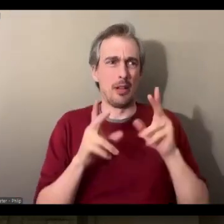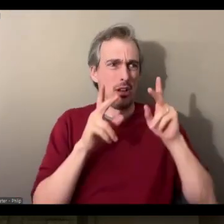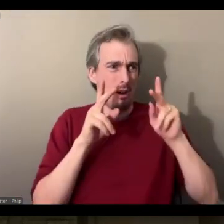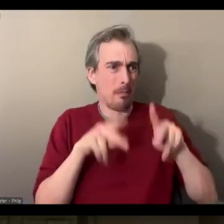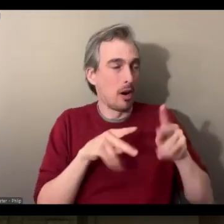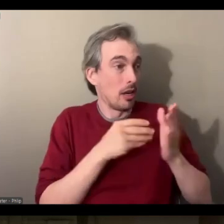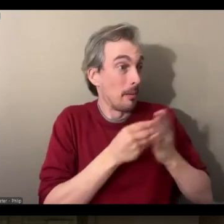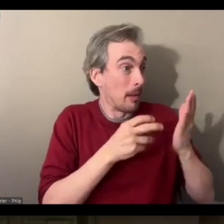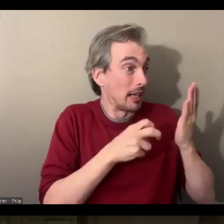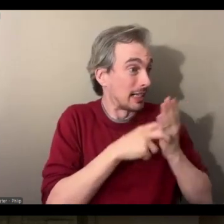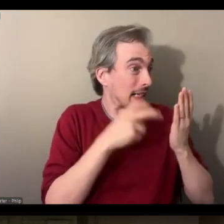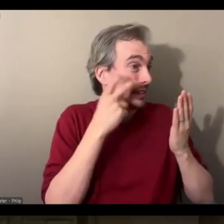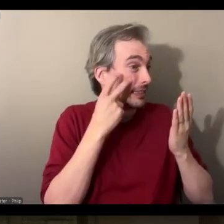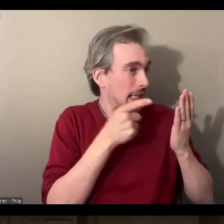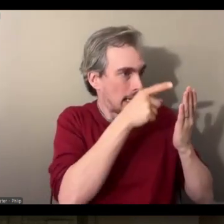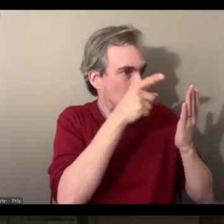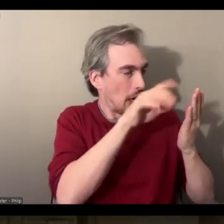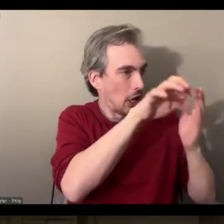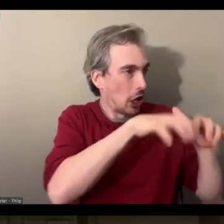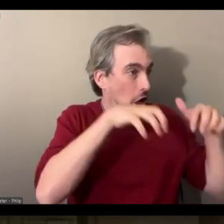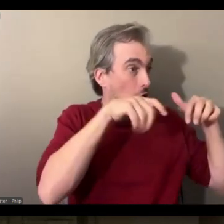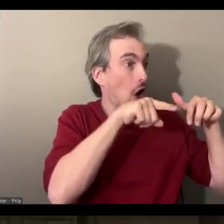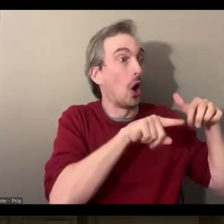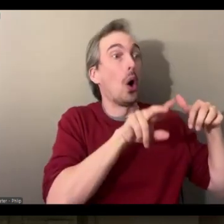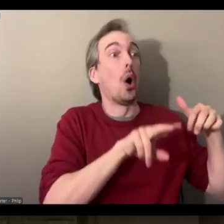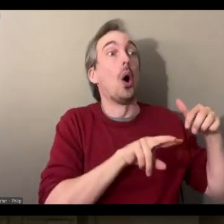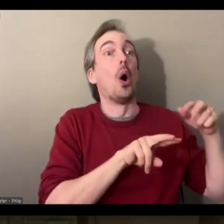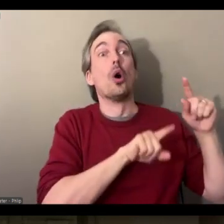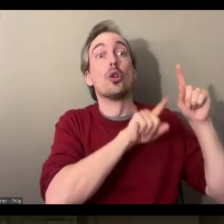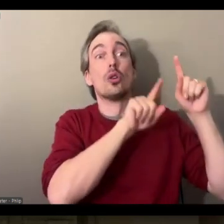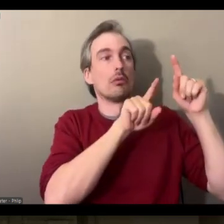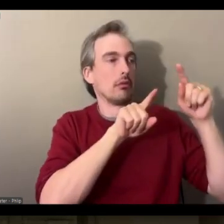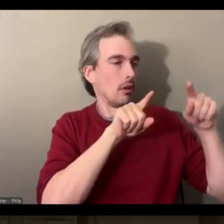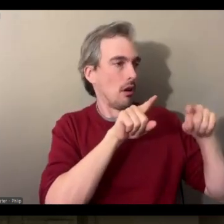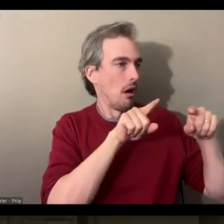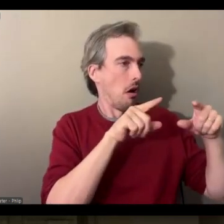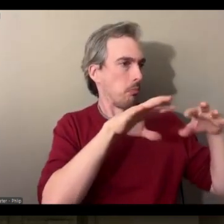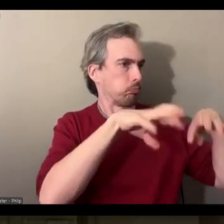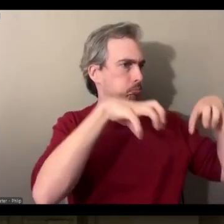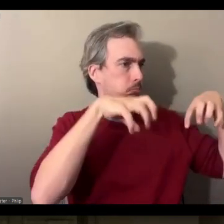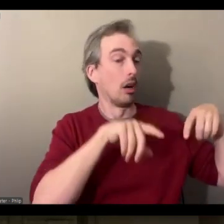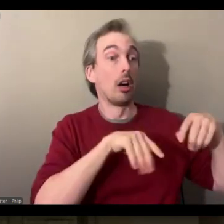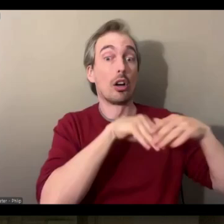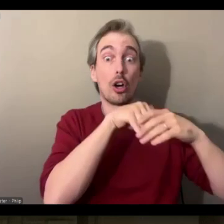with our theater B. And then they go another month and suddenly they're in an "in the round"